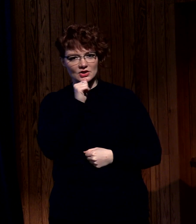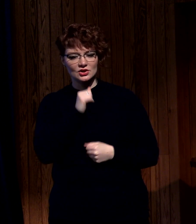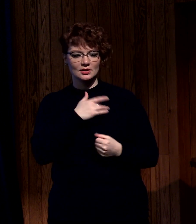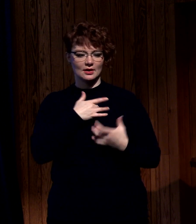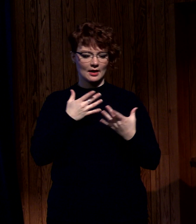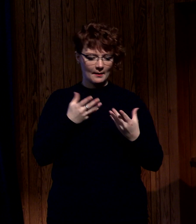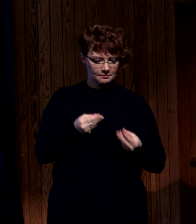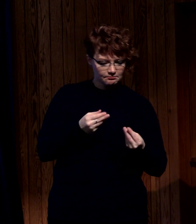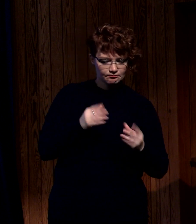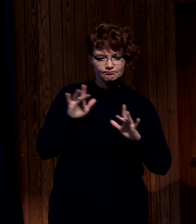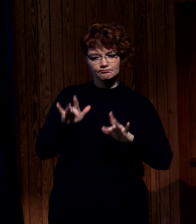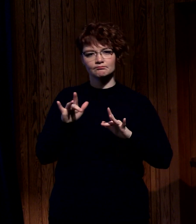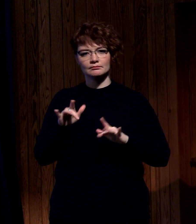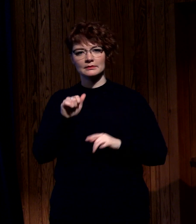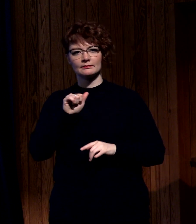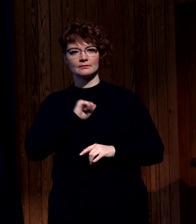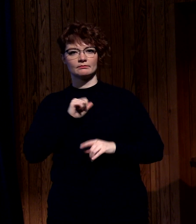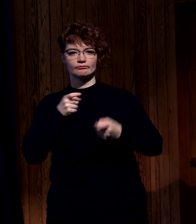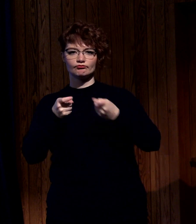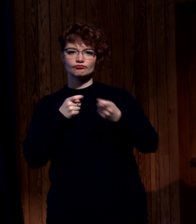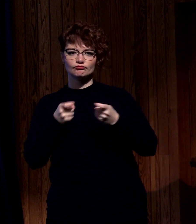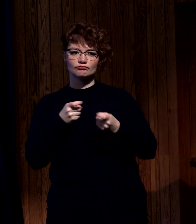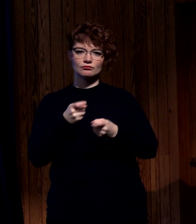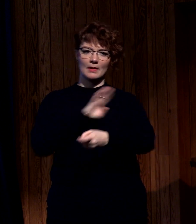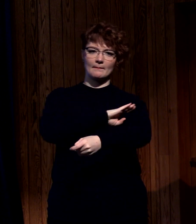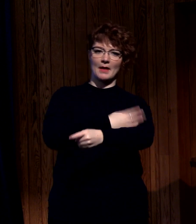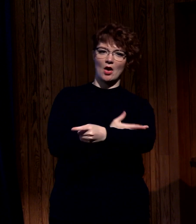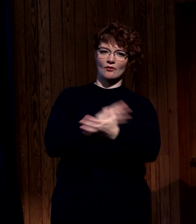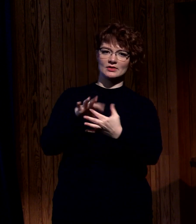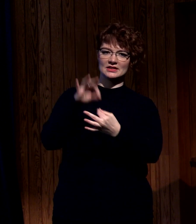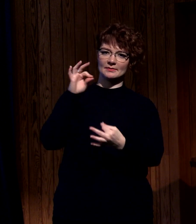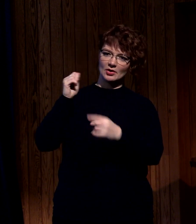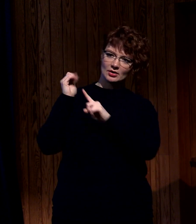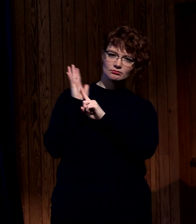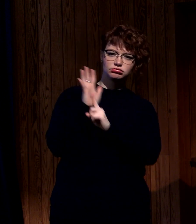control and walks in the power of the Spirit. Now again, our